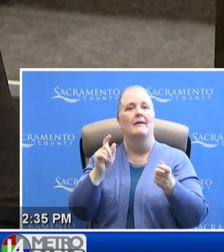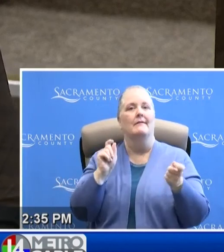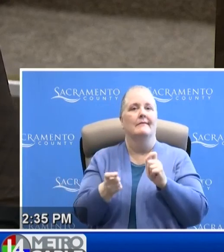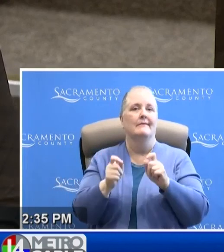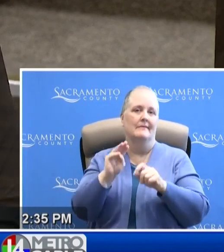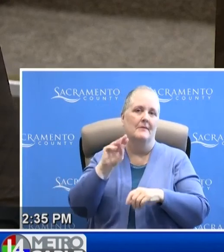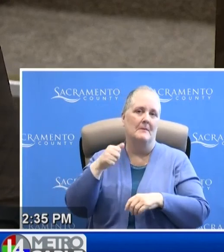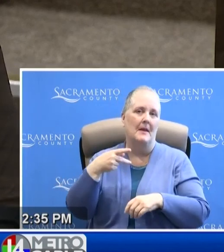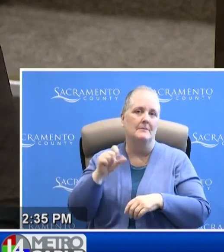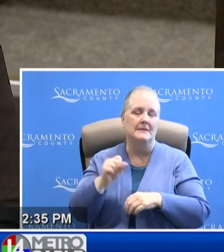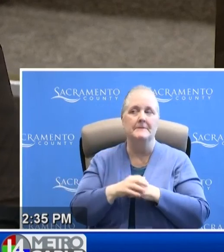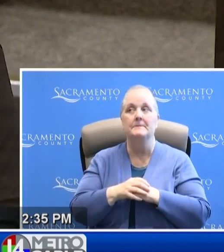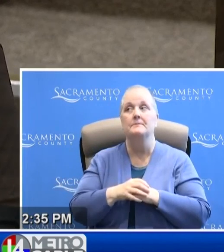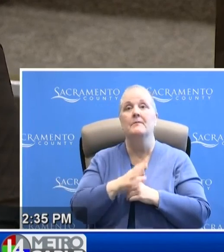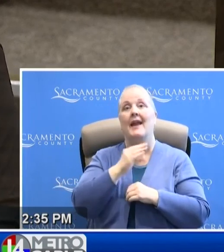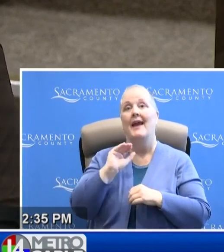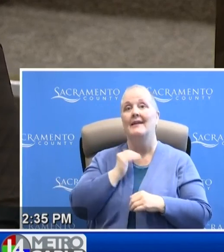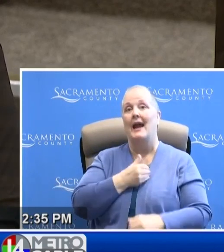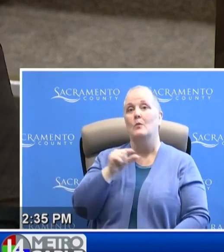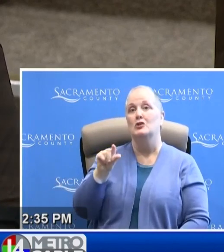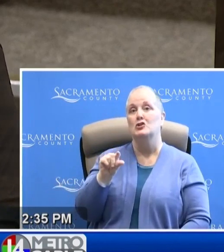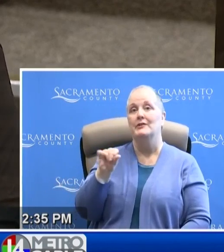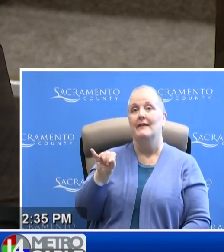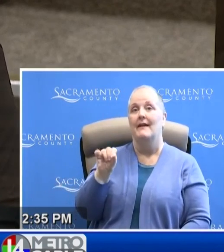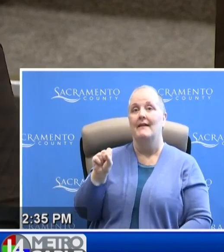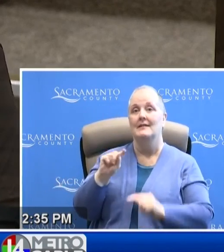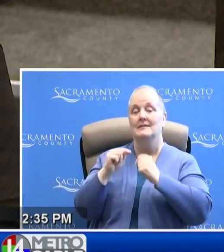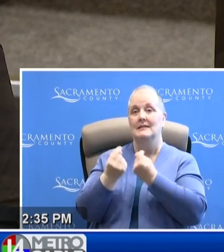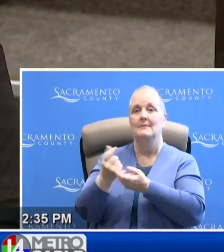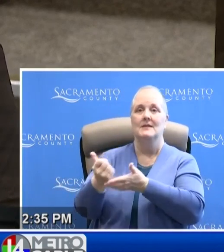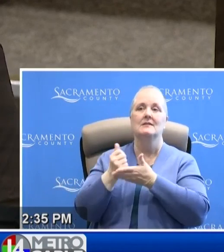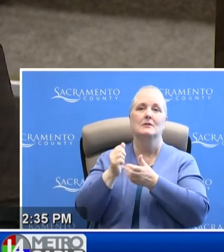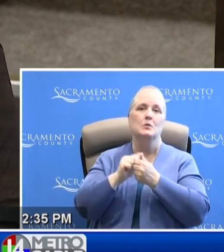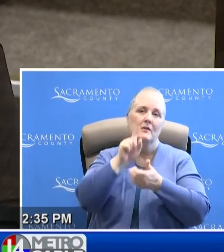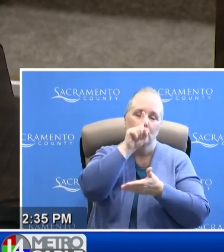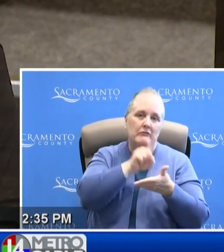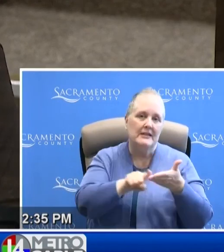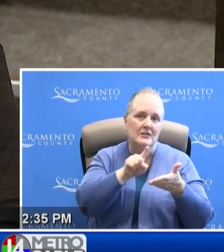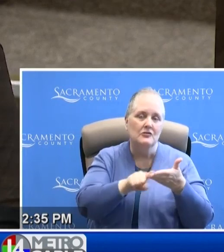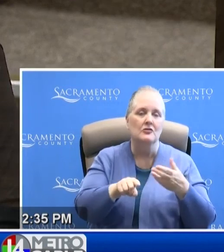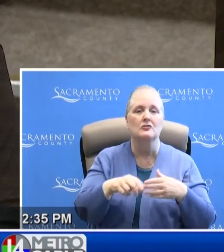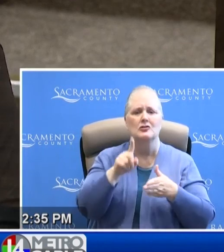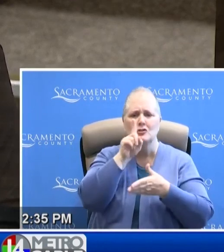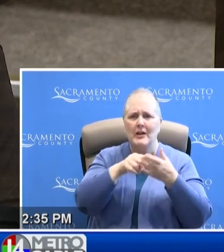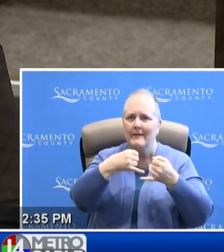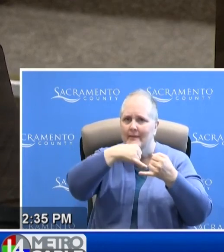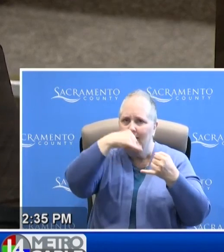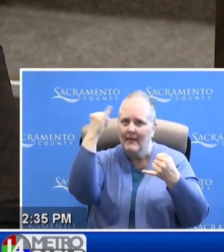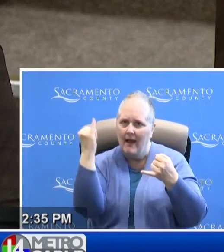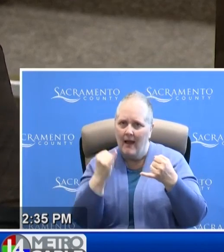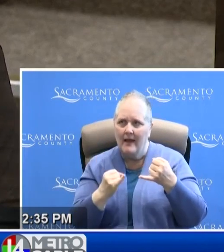and the county's GIS team assisted with research line checking, map drawing and production.